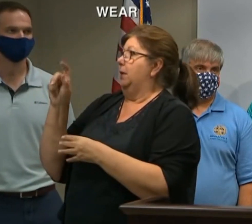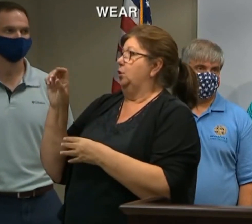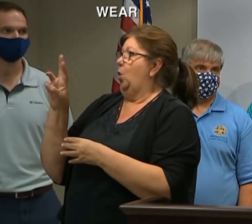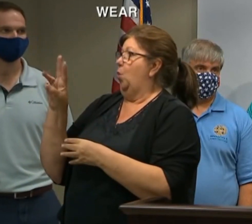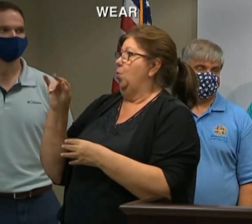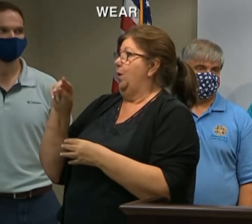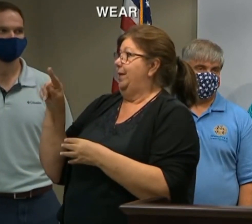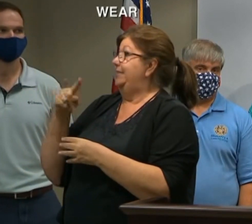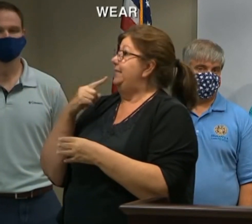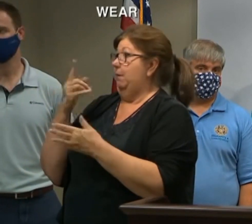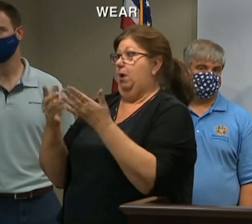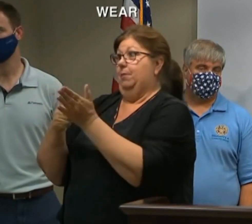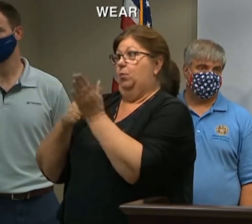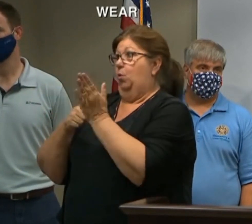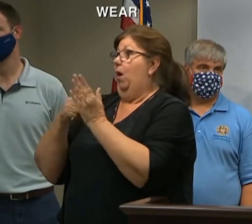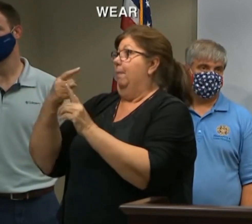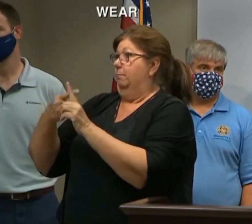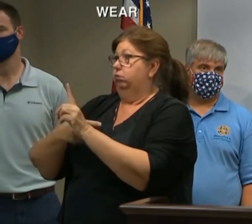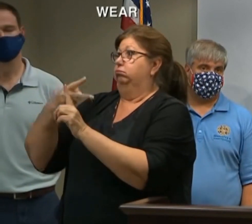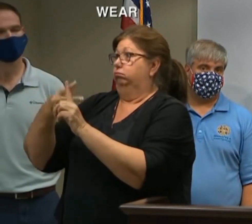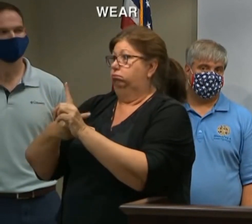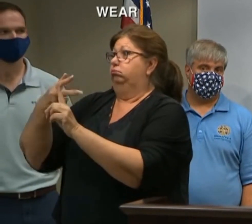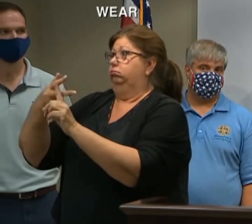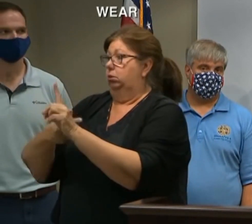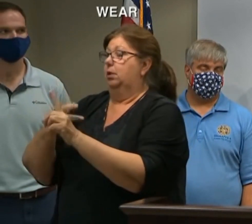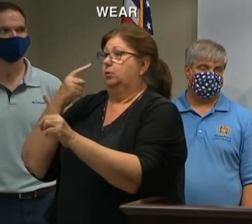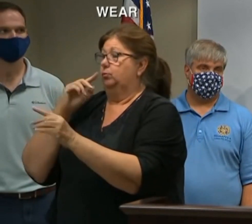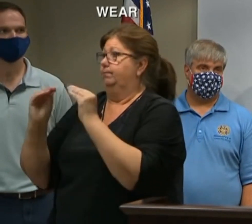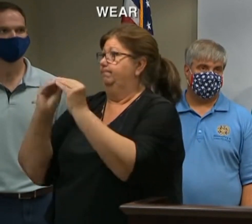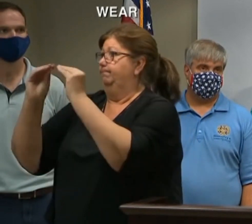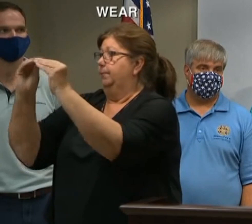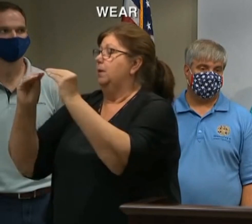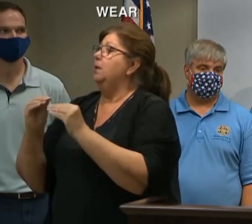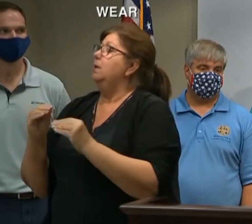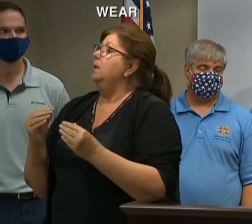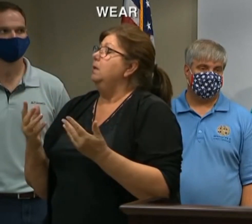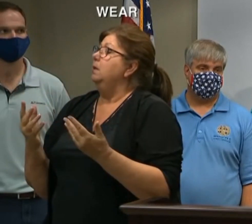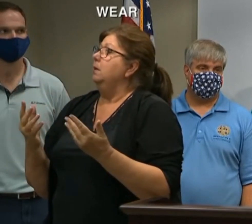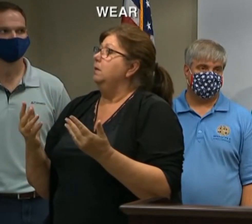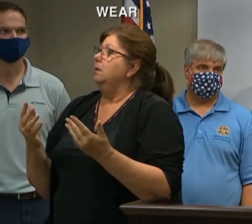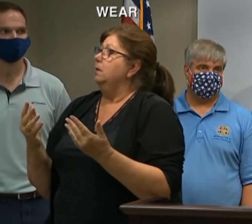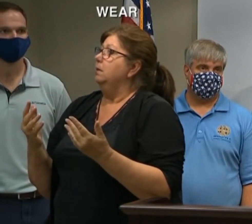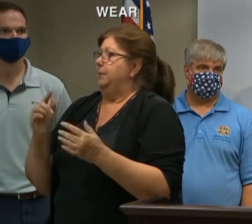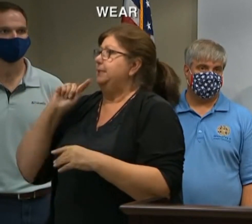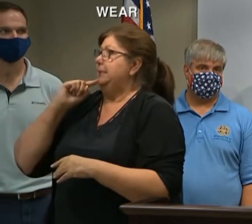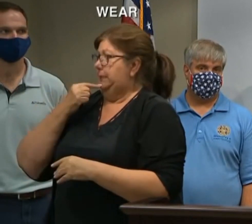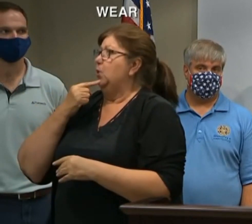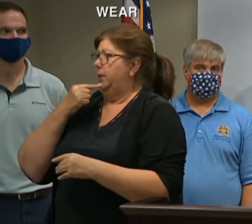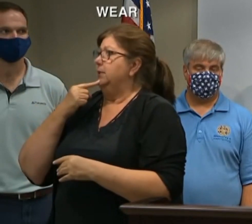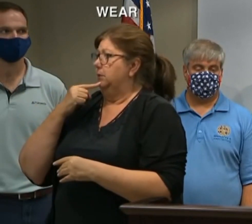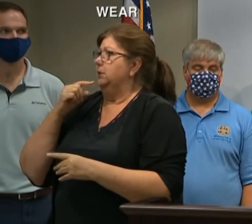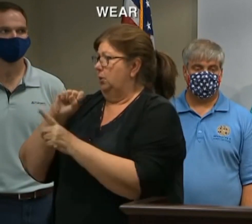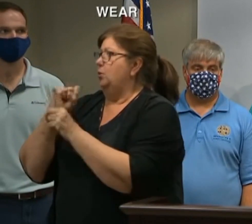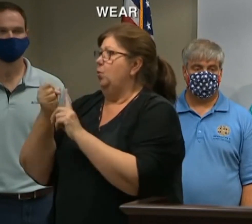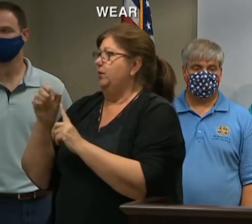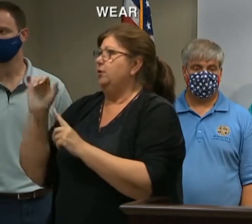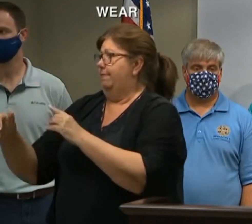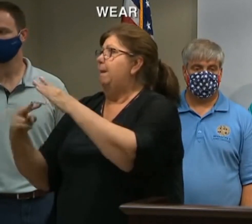so there's some serious work that has to happen but it is it is a serious situation on that bridge